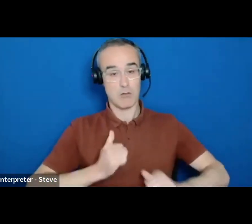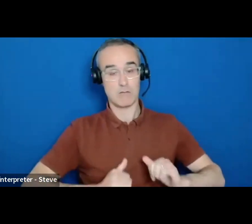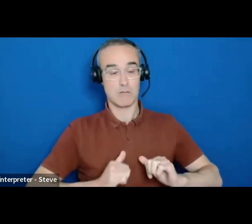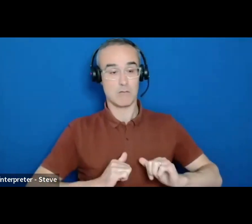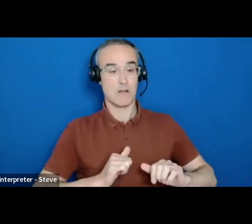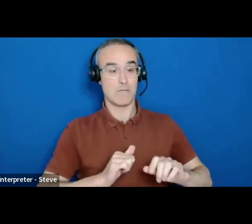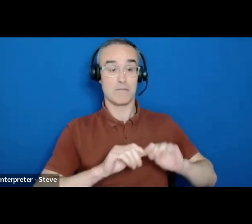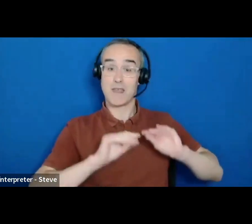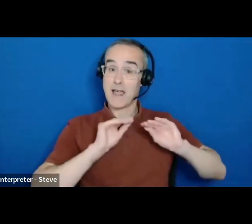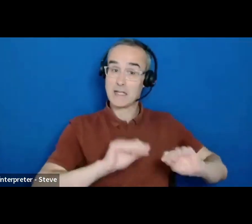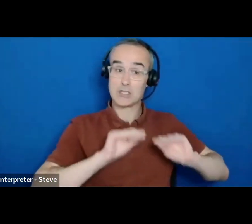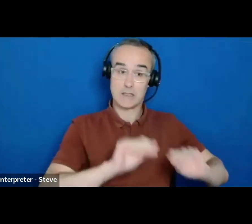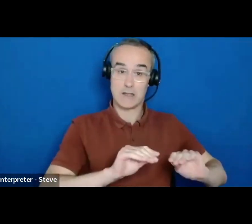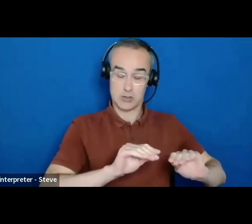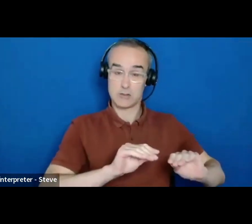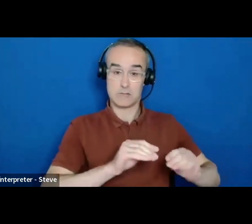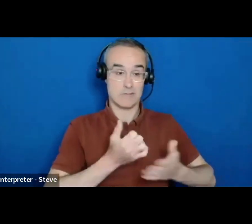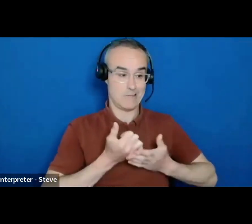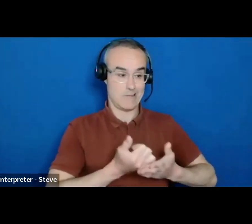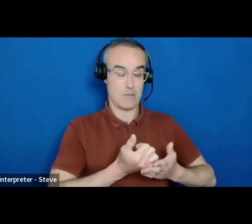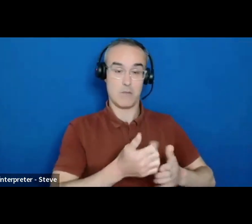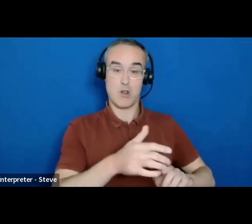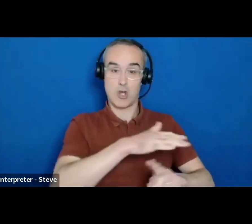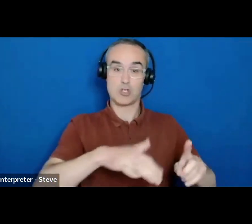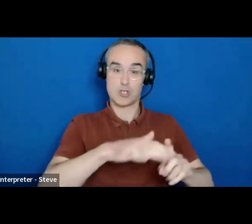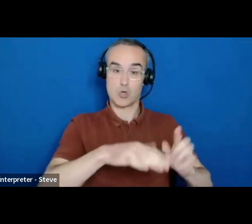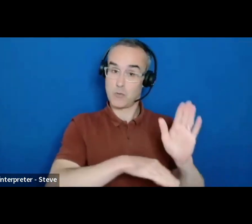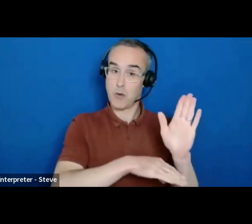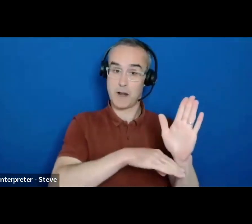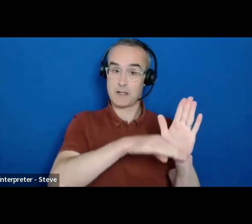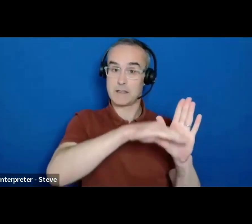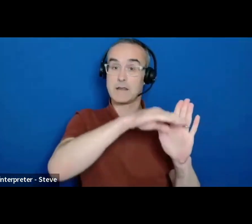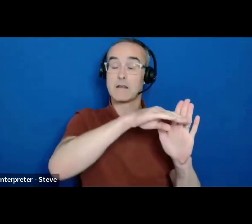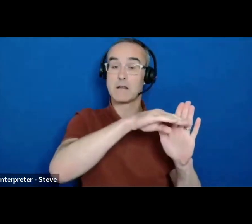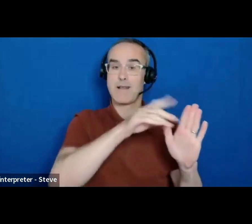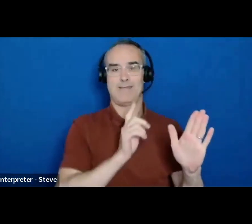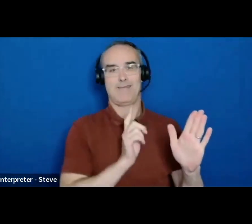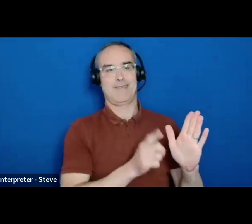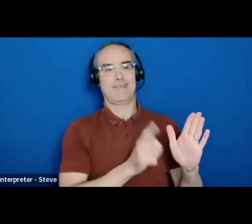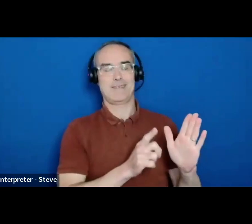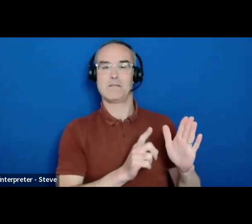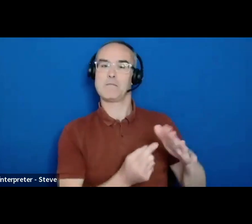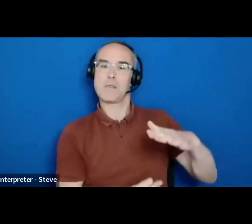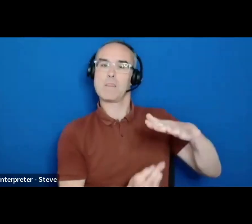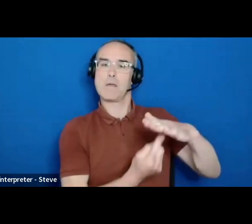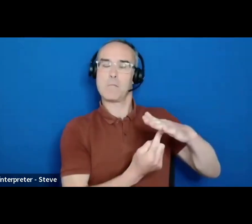of social mobility that there, that there is, and that's kind of our, our main kind of ethos, is that trying to kind of